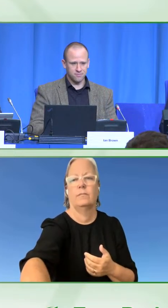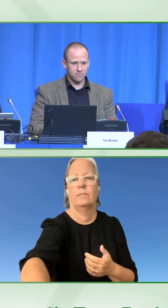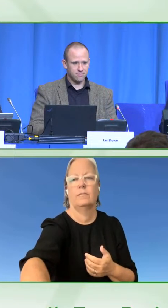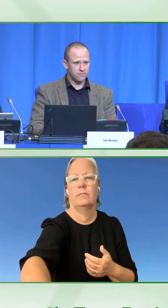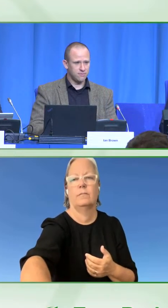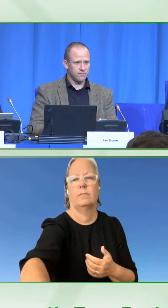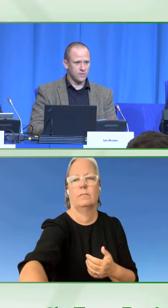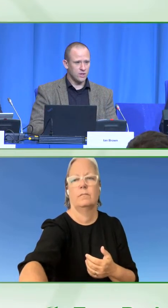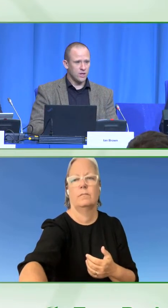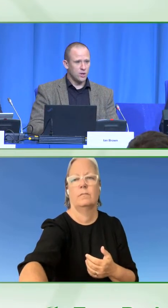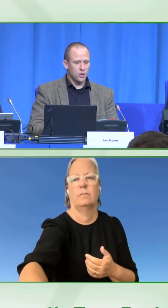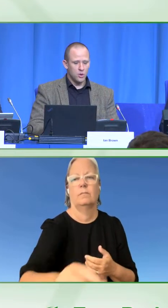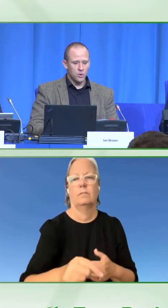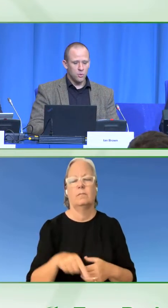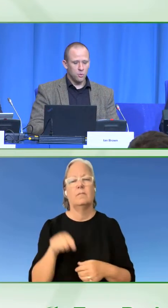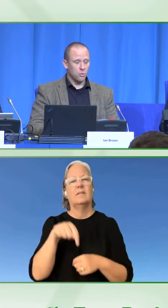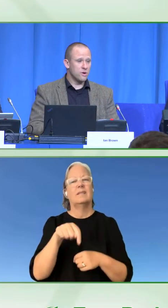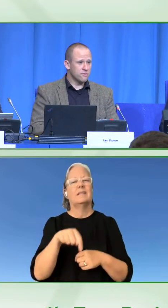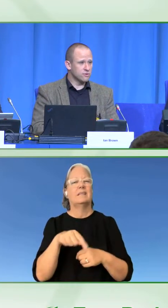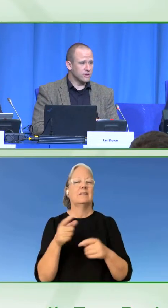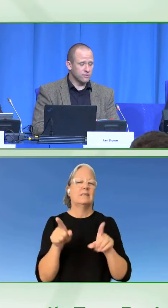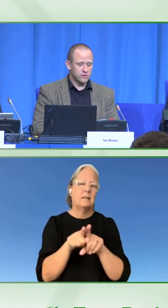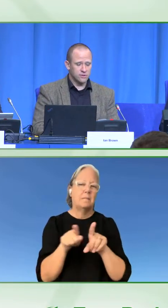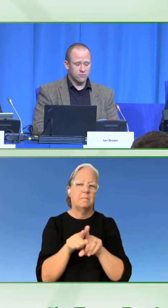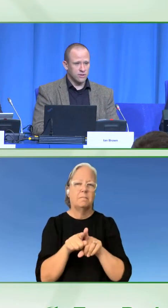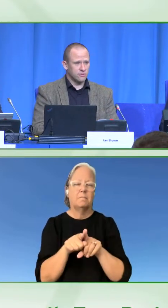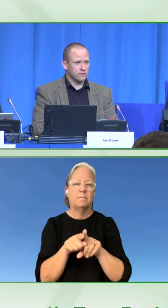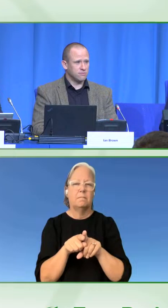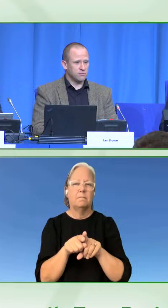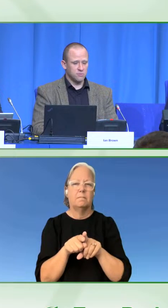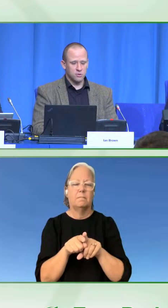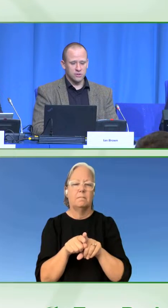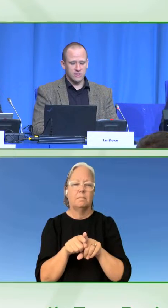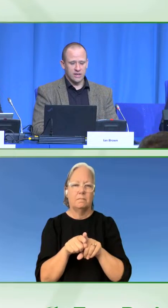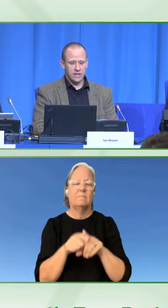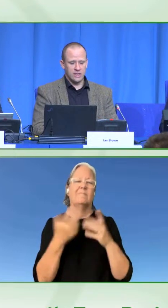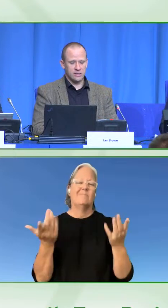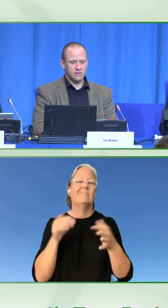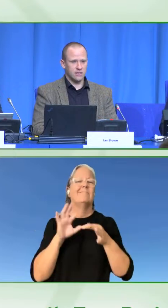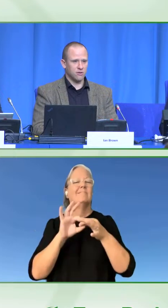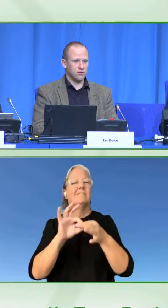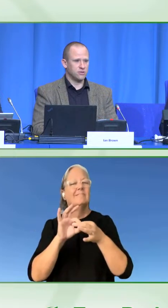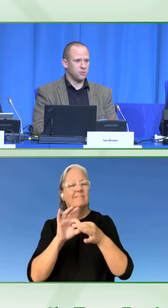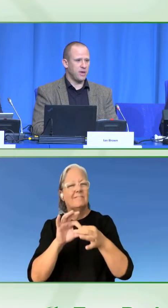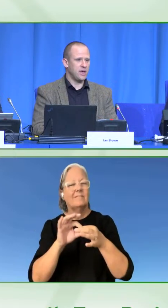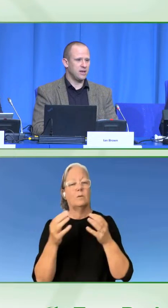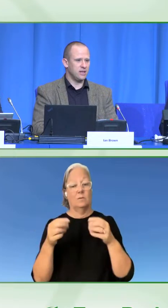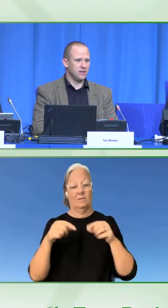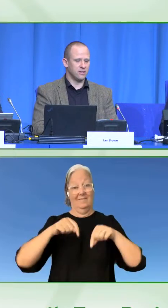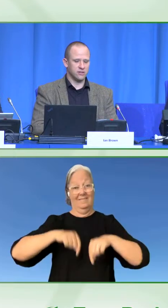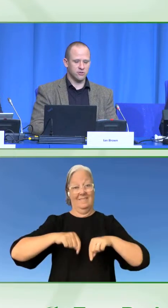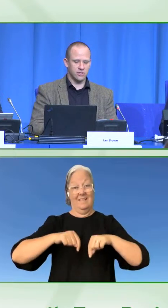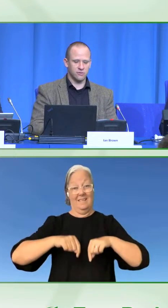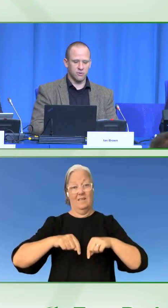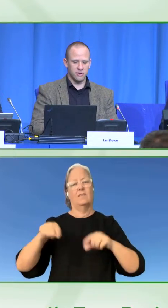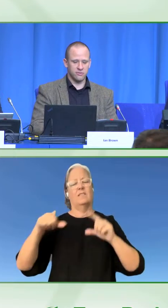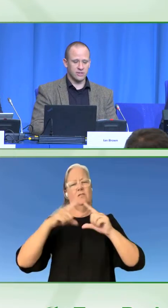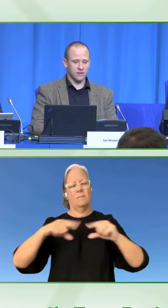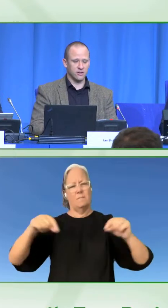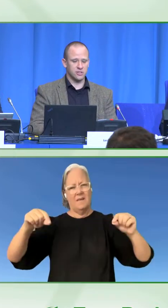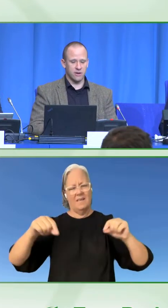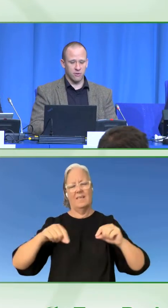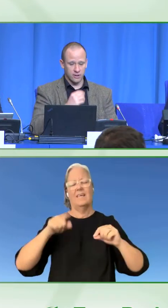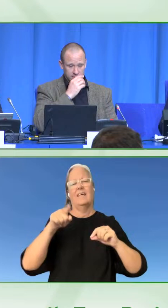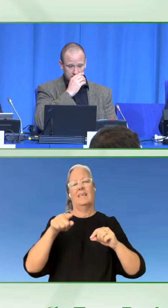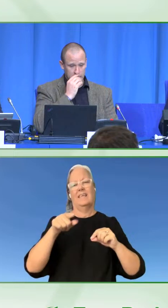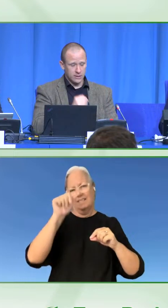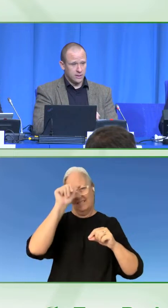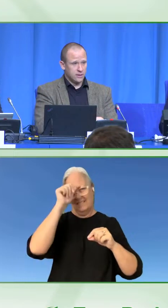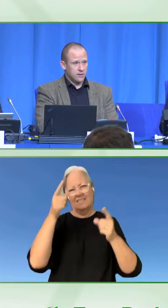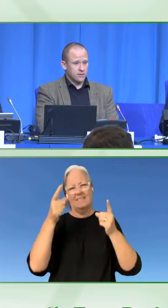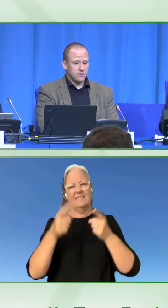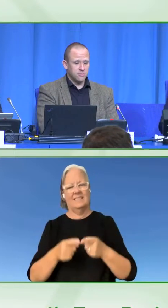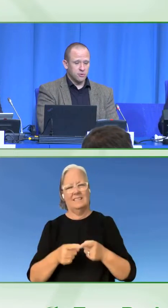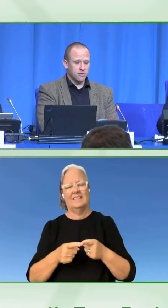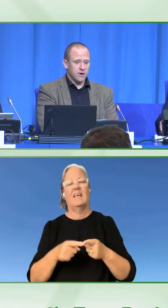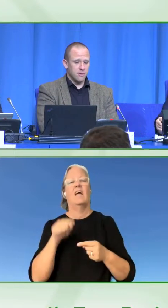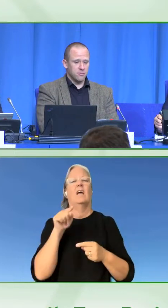from the Nippon foundation and will be hearing from Makiko Miyazaki about how the foundation